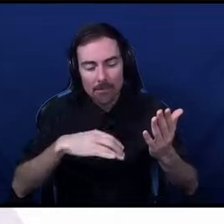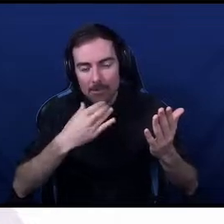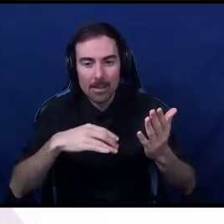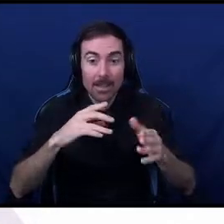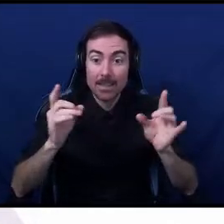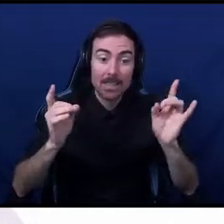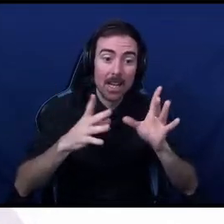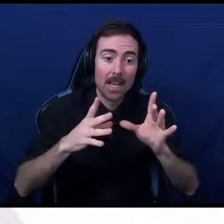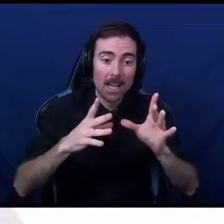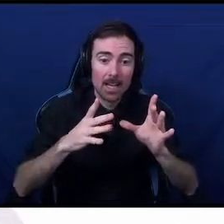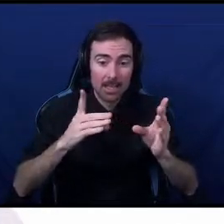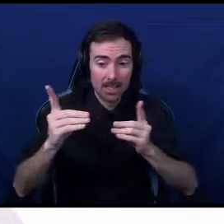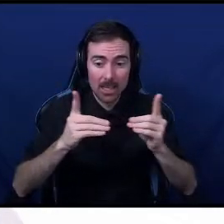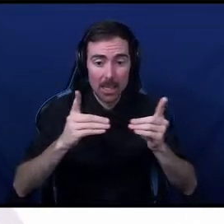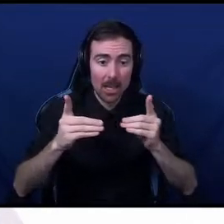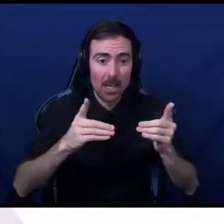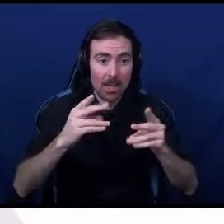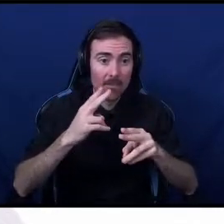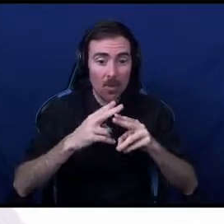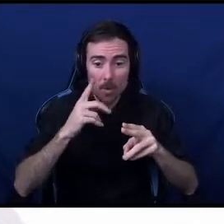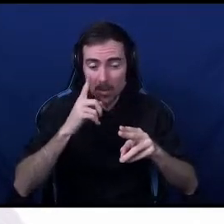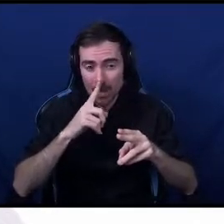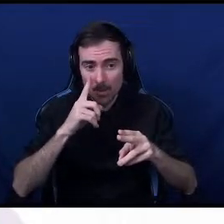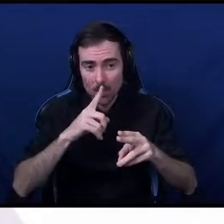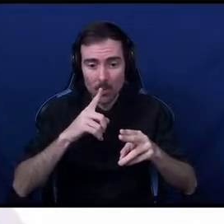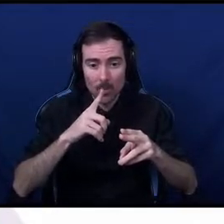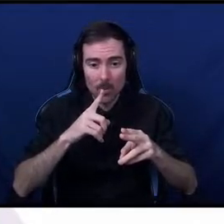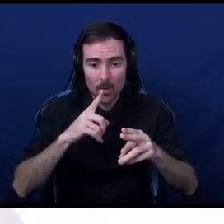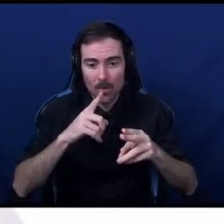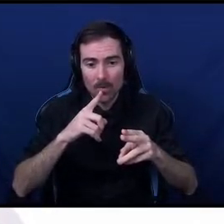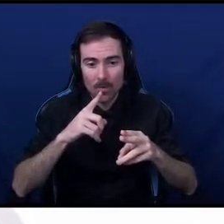designed for people that are outside of this, that beyond the